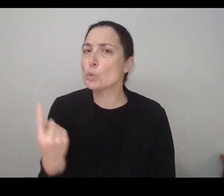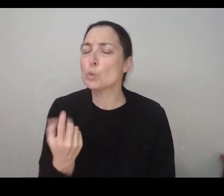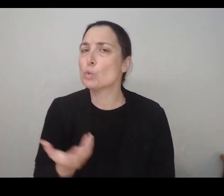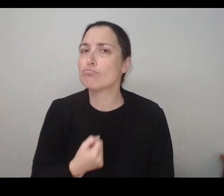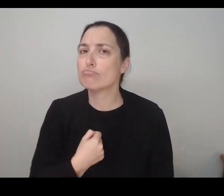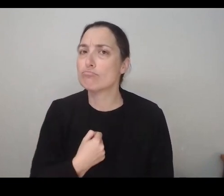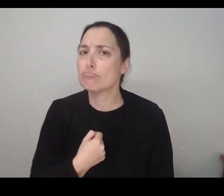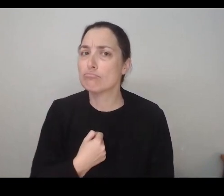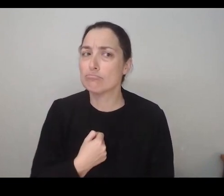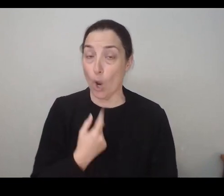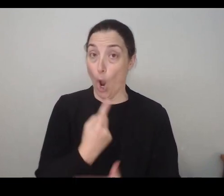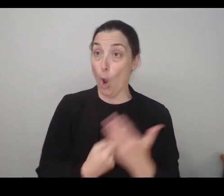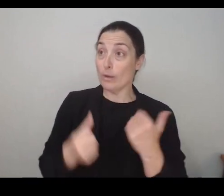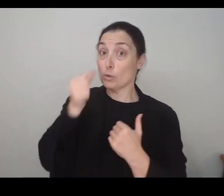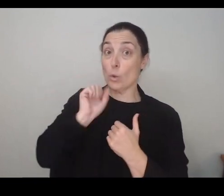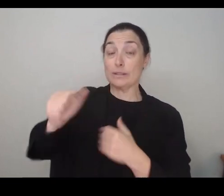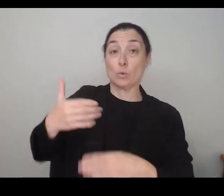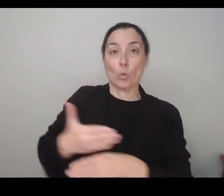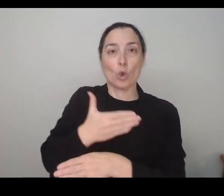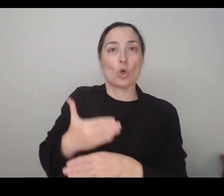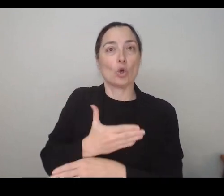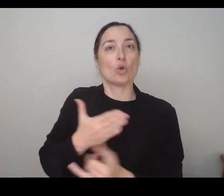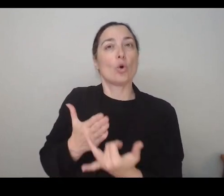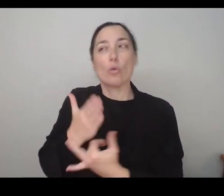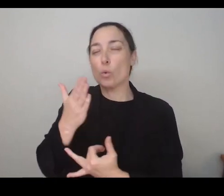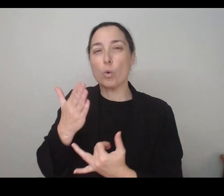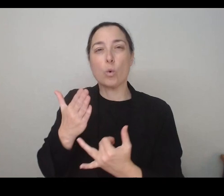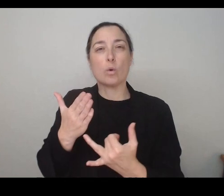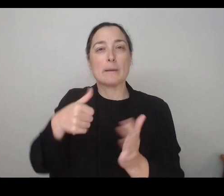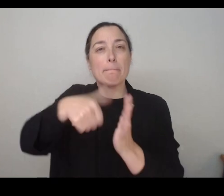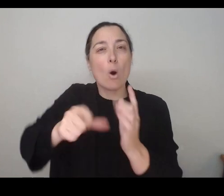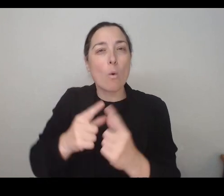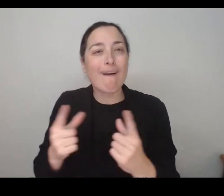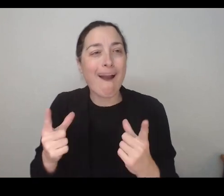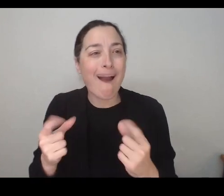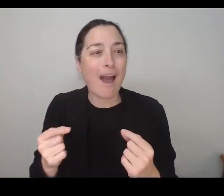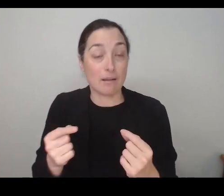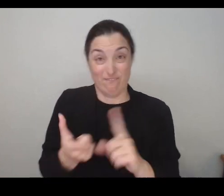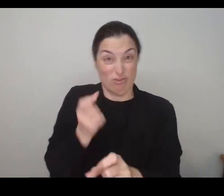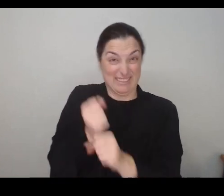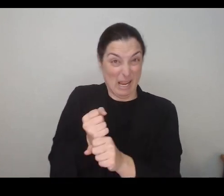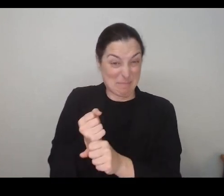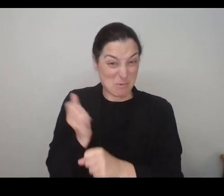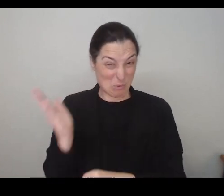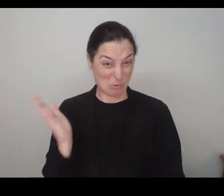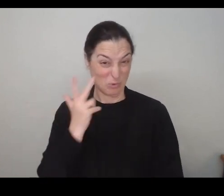through postcards and blend reproduction. So this is for an example, one of the postcard that we mostly have in Tahiti